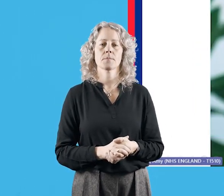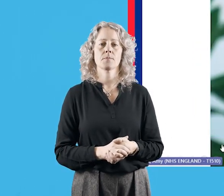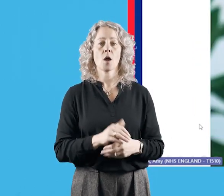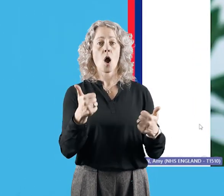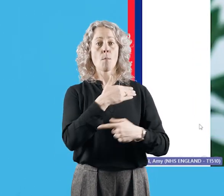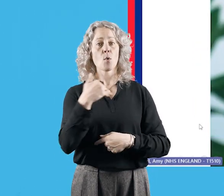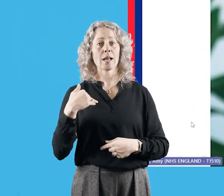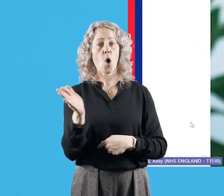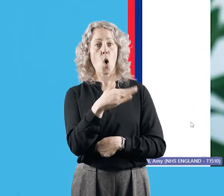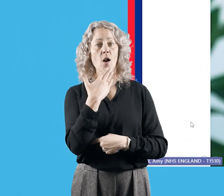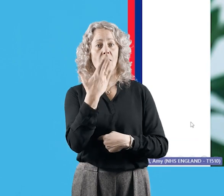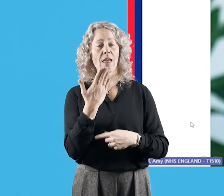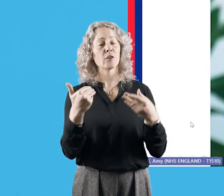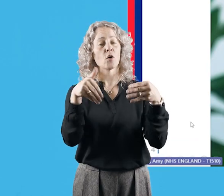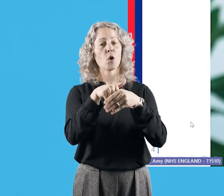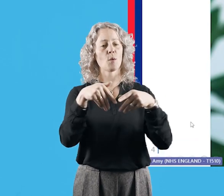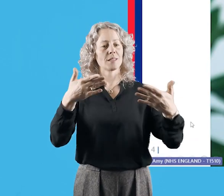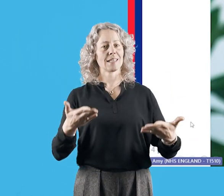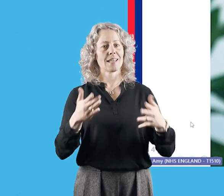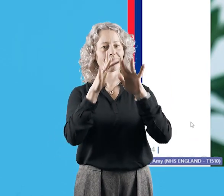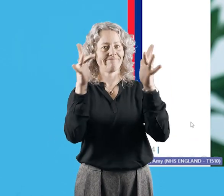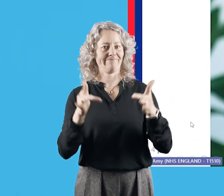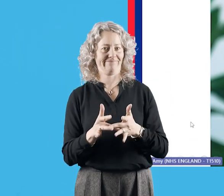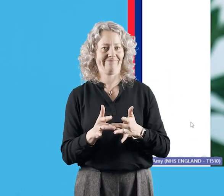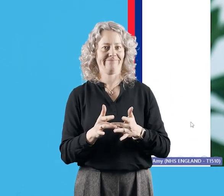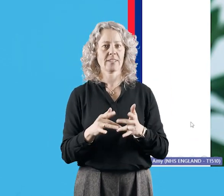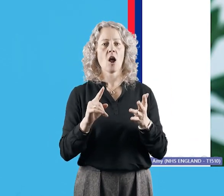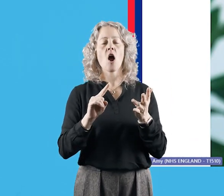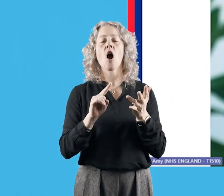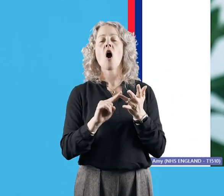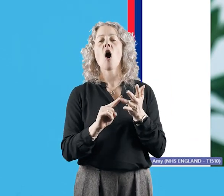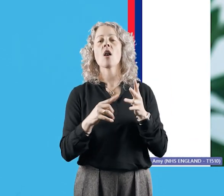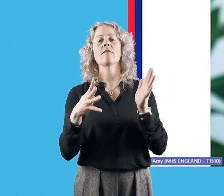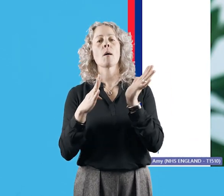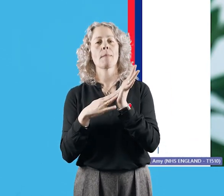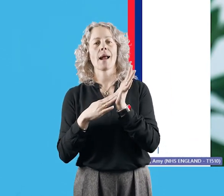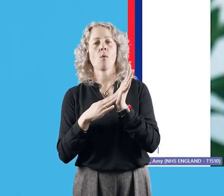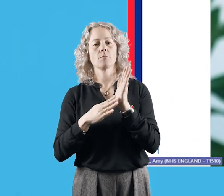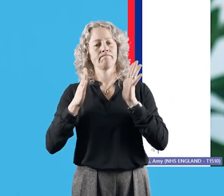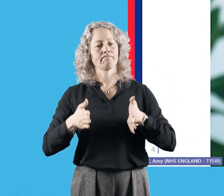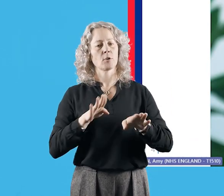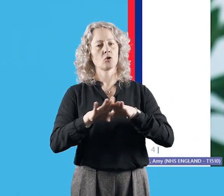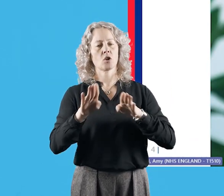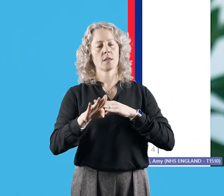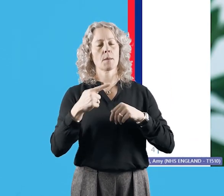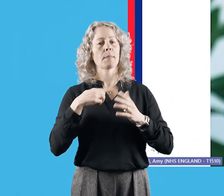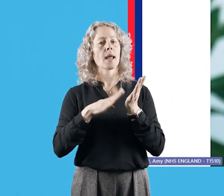Good morning all and thank you for attending today's event on the Oliver McGowan mandatory training. I'm the Minister for